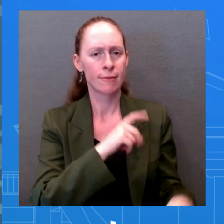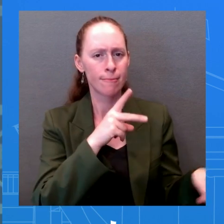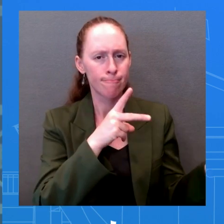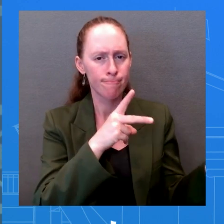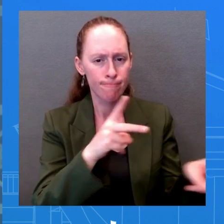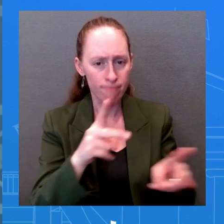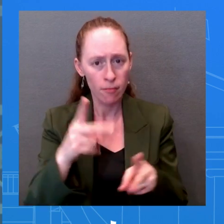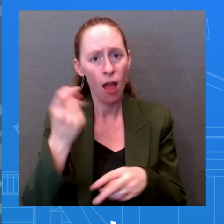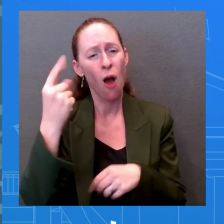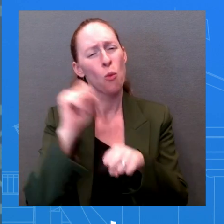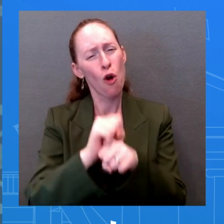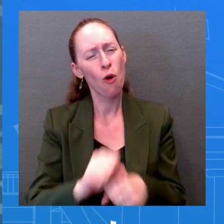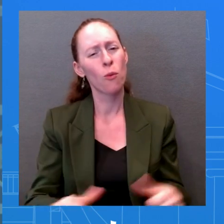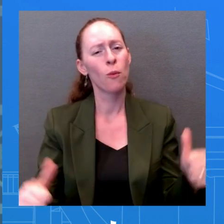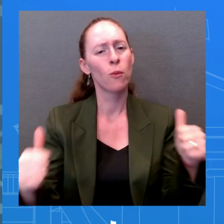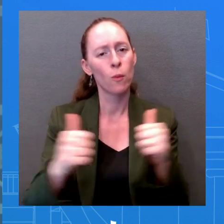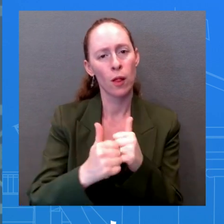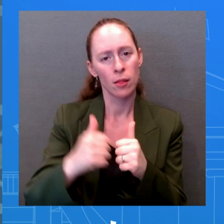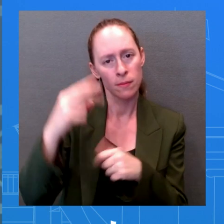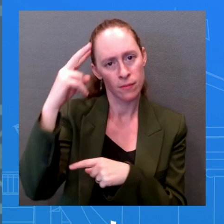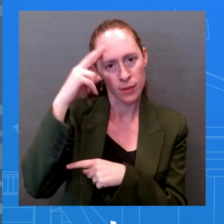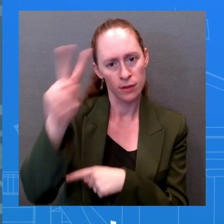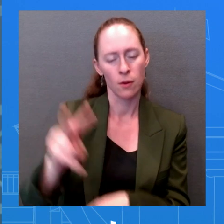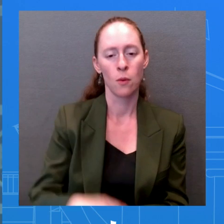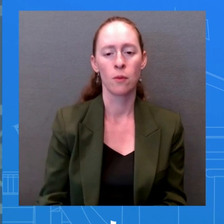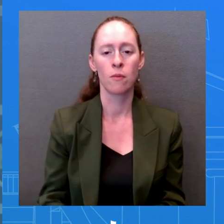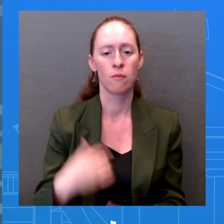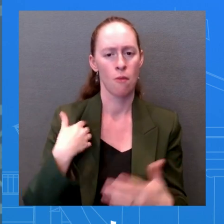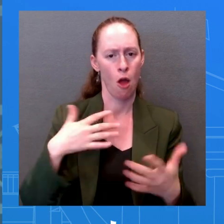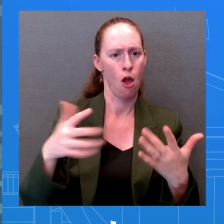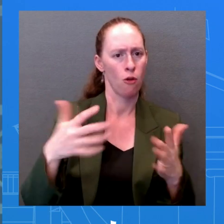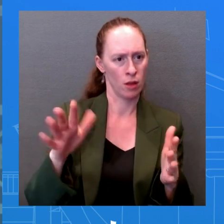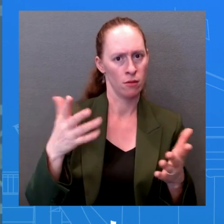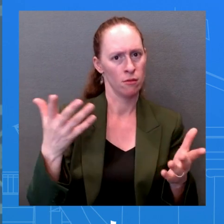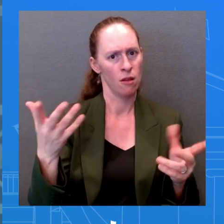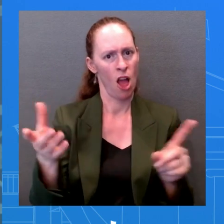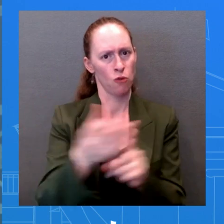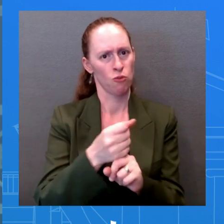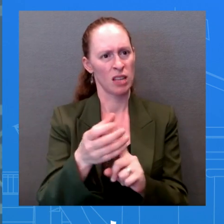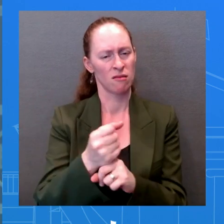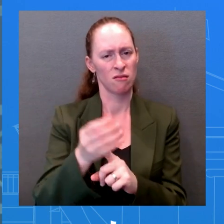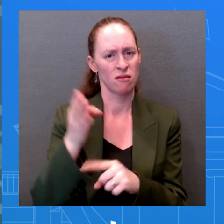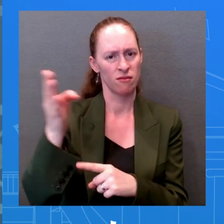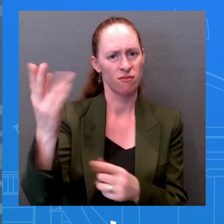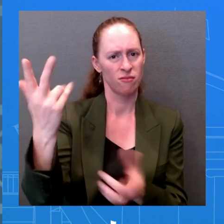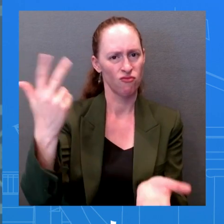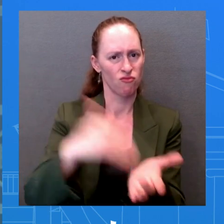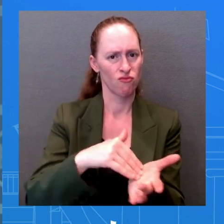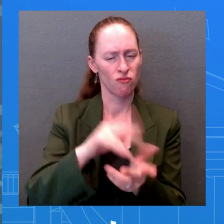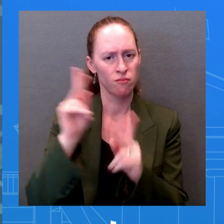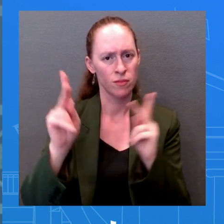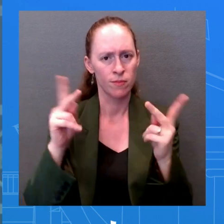We have secured record levels of funding for the Department of Homeland Security. And we have put in place dedicated immigration judges